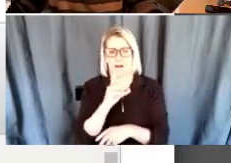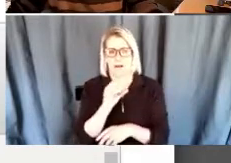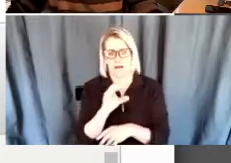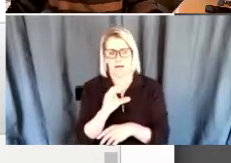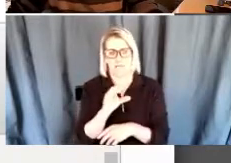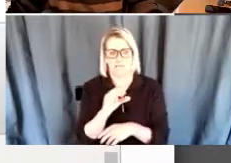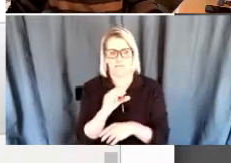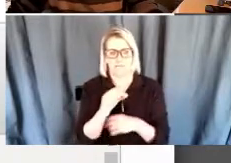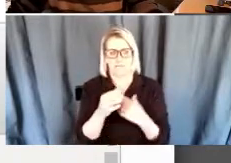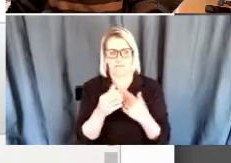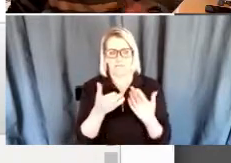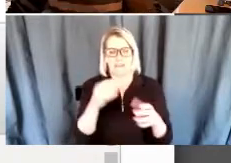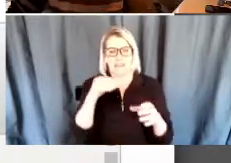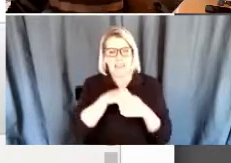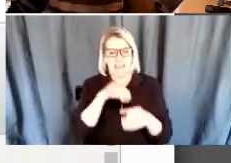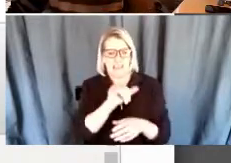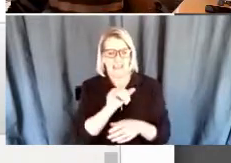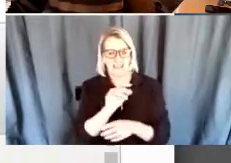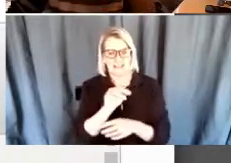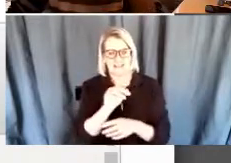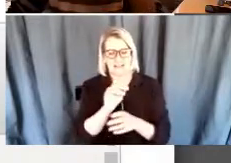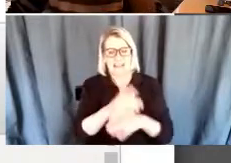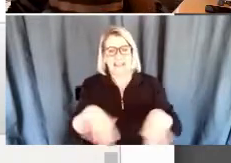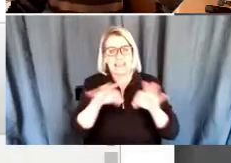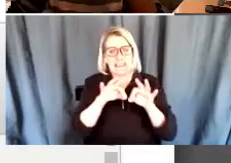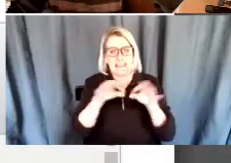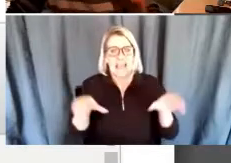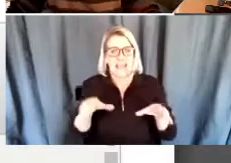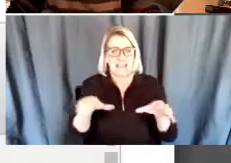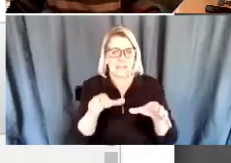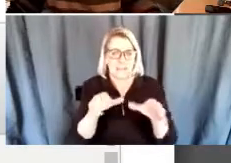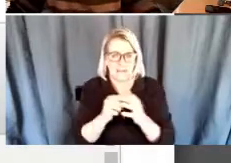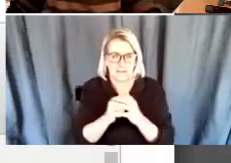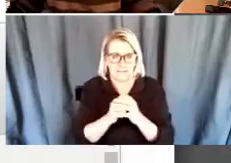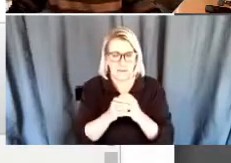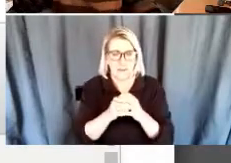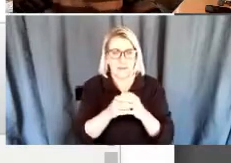within this "key activities include;" to do that you highlight that section